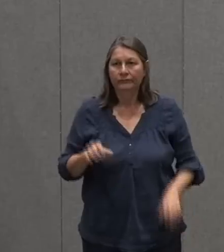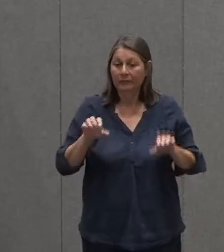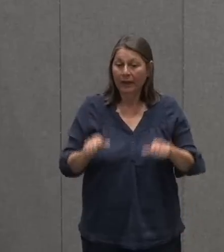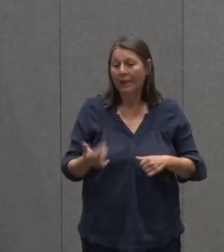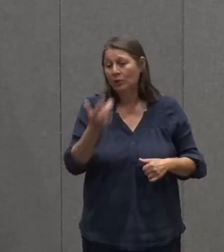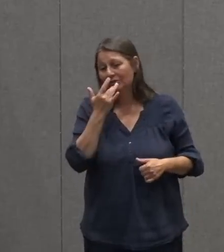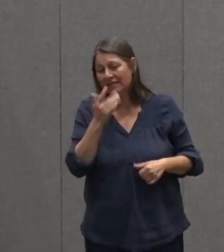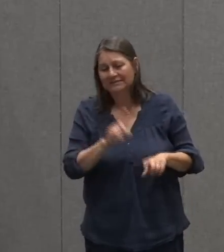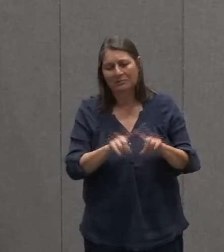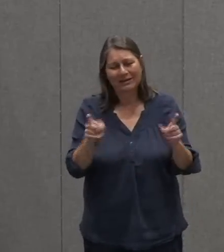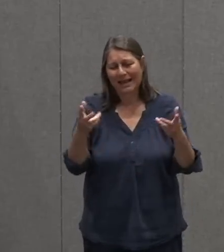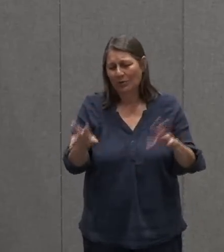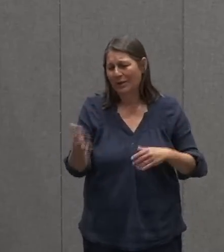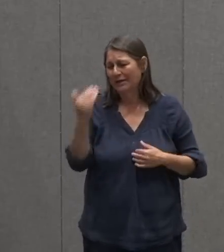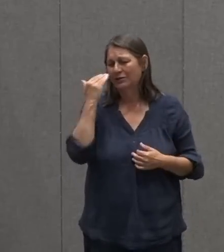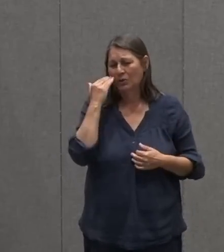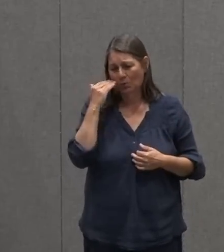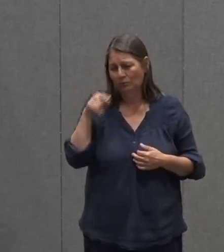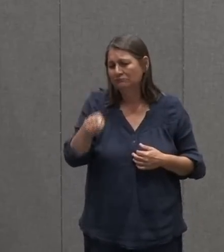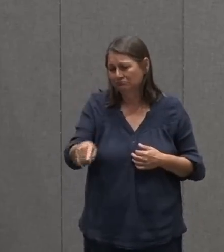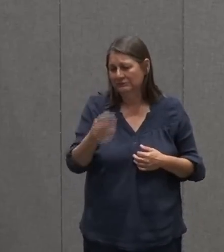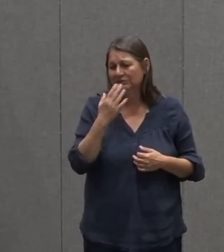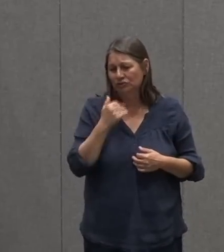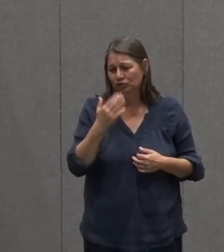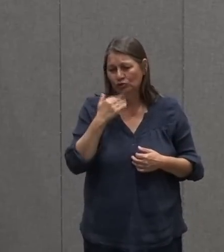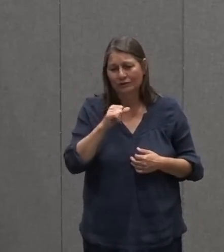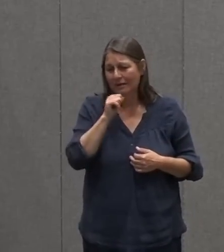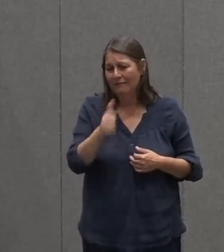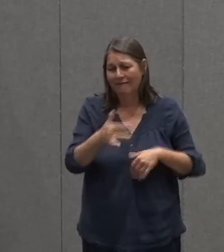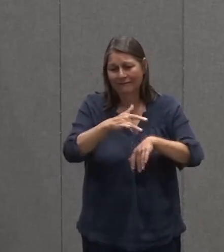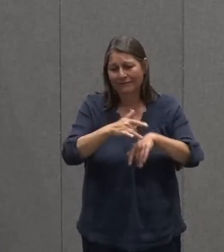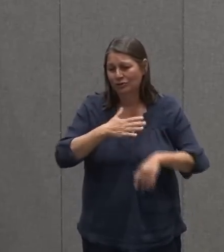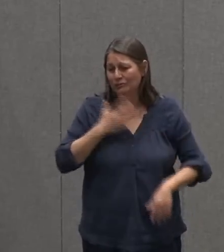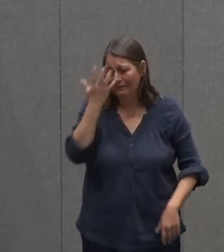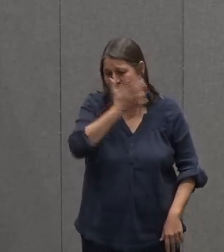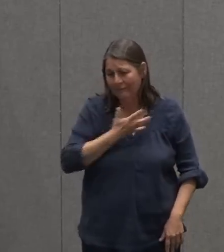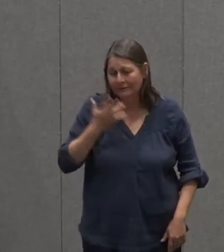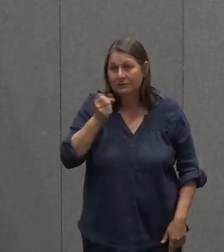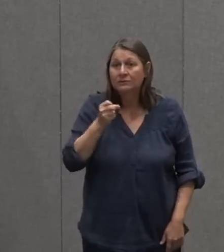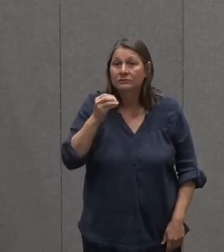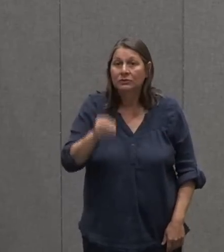but I'm not going to touch my face. I'm going to take a spoonful of sugar.